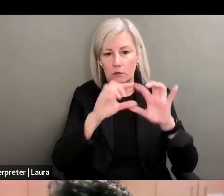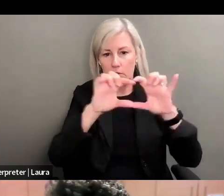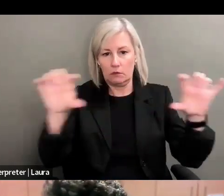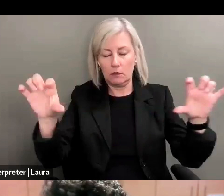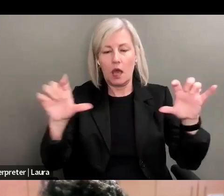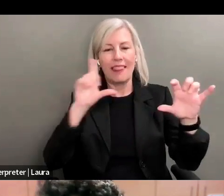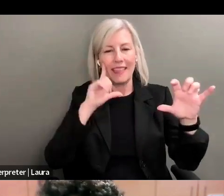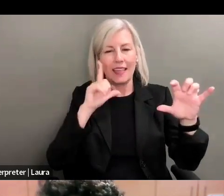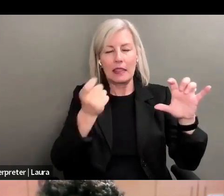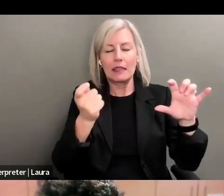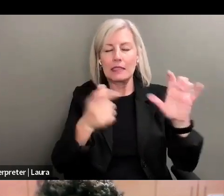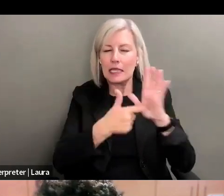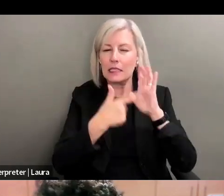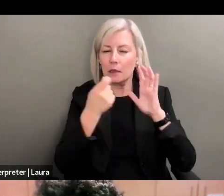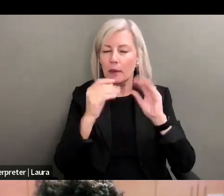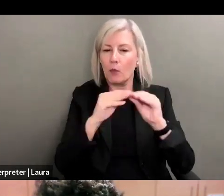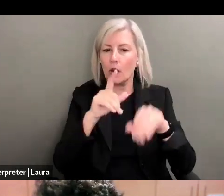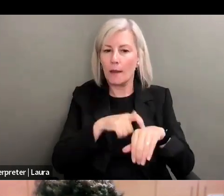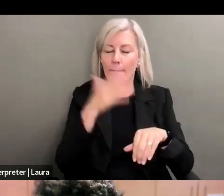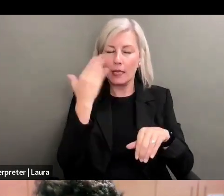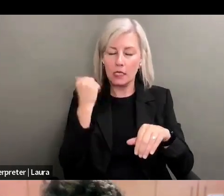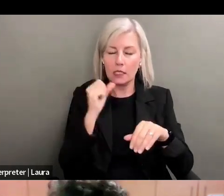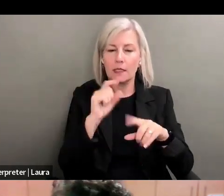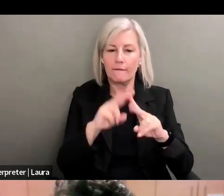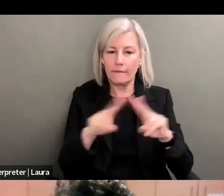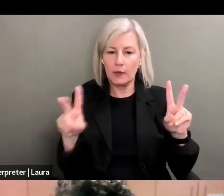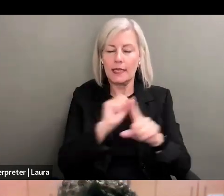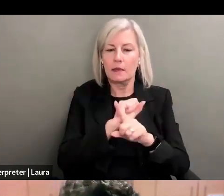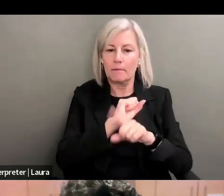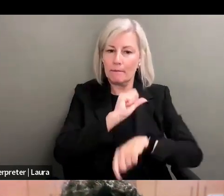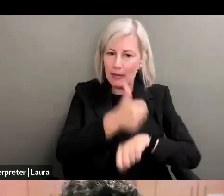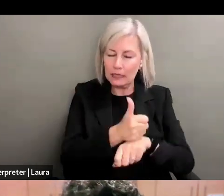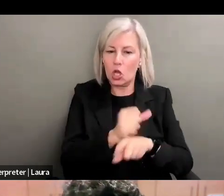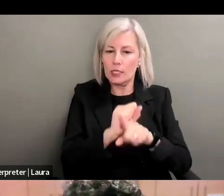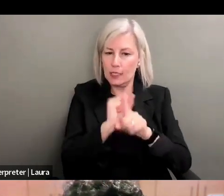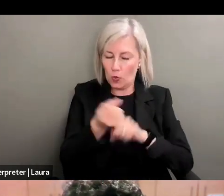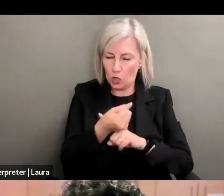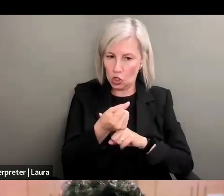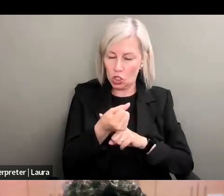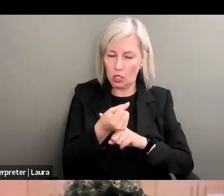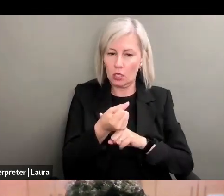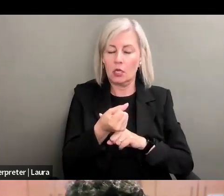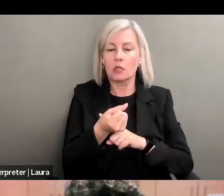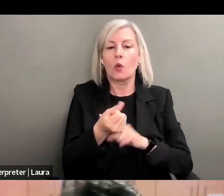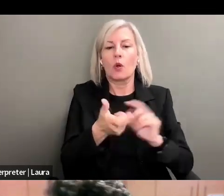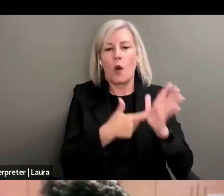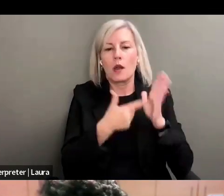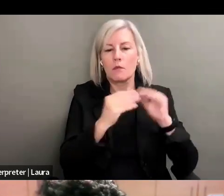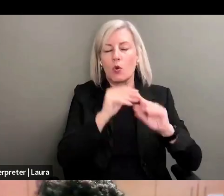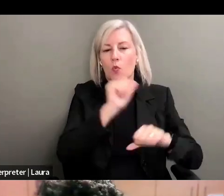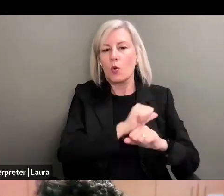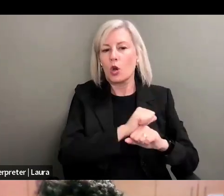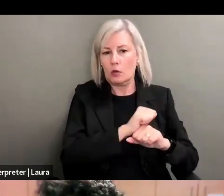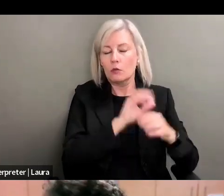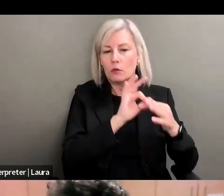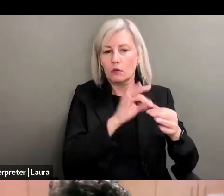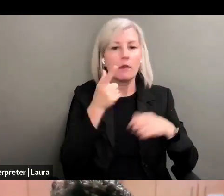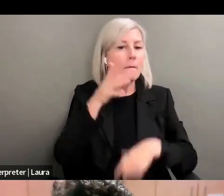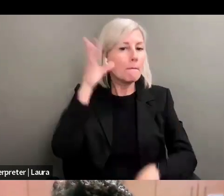a little bit more time because it's very situational, it might require a little bit more work on the parents part, but I do think that there are some value in